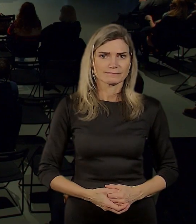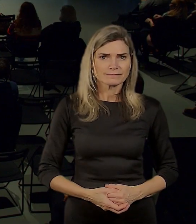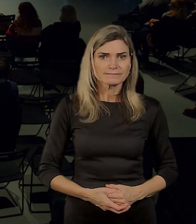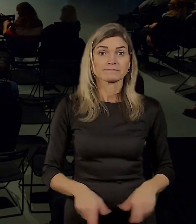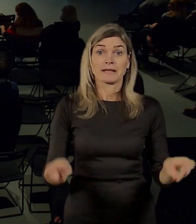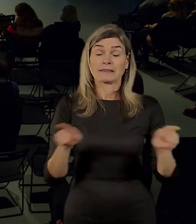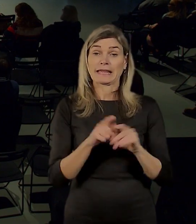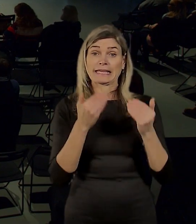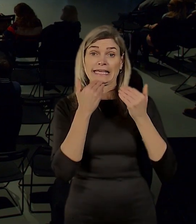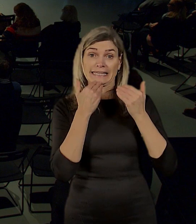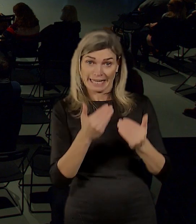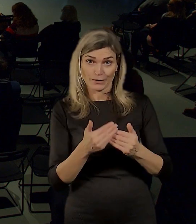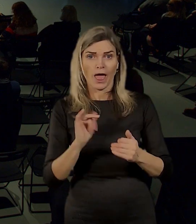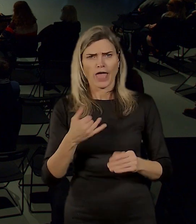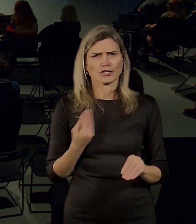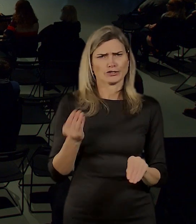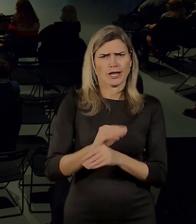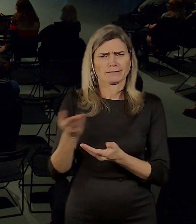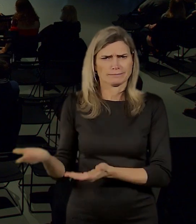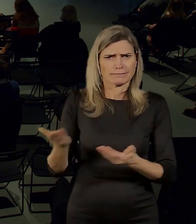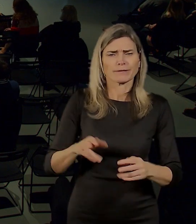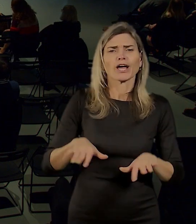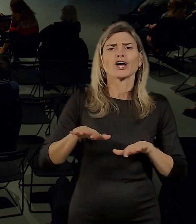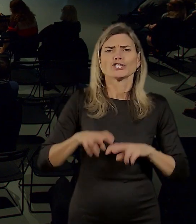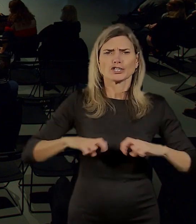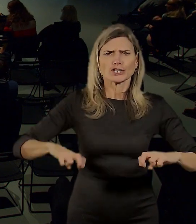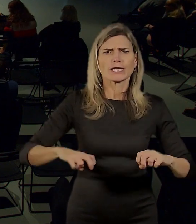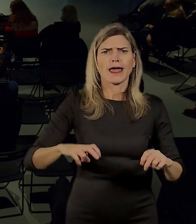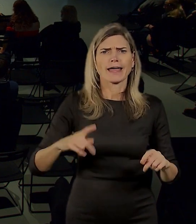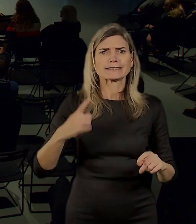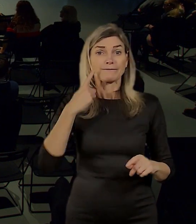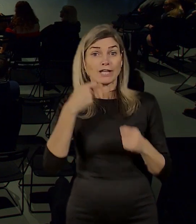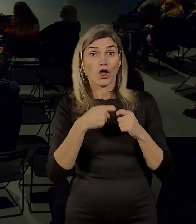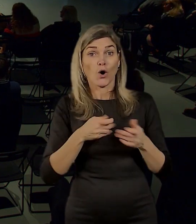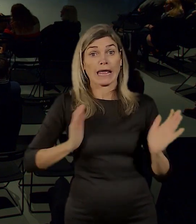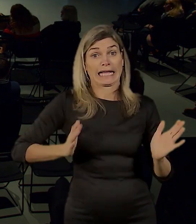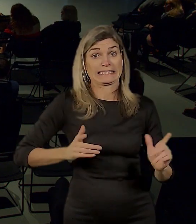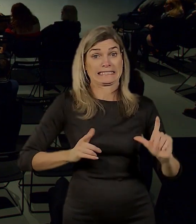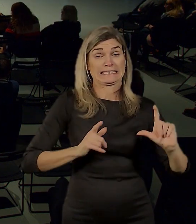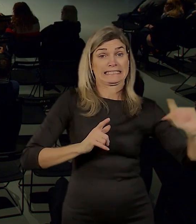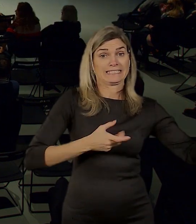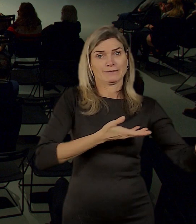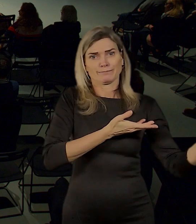that if you want to ask questions in the hall, we will of course welcome you. Just raise your hand. A colleague will hand you a microphone.